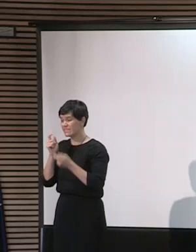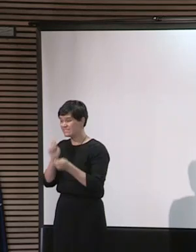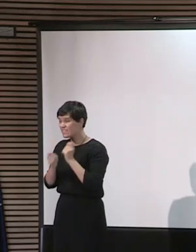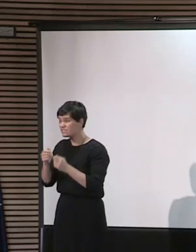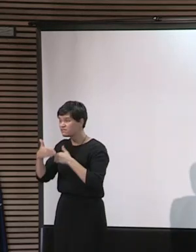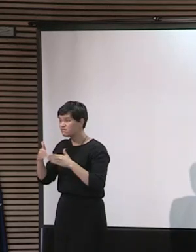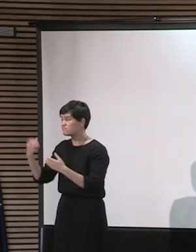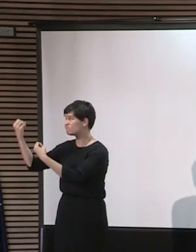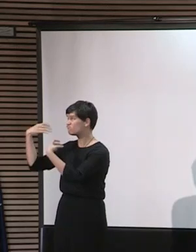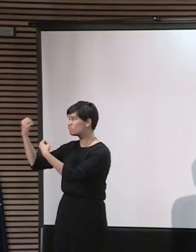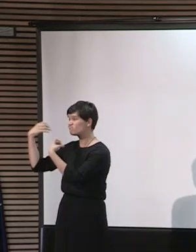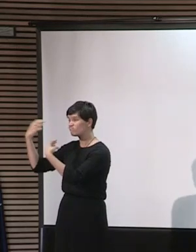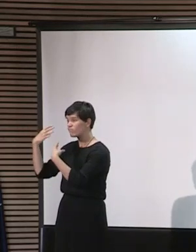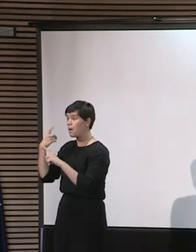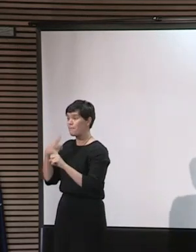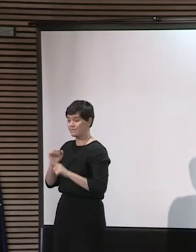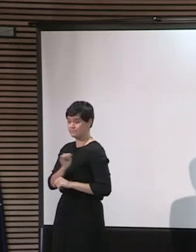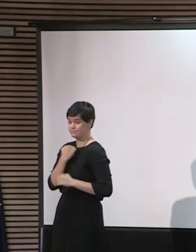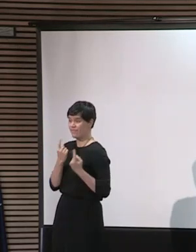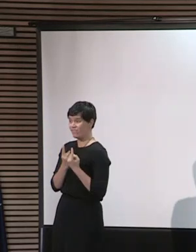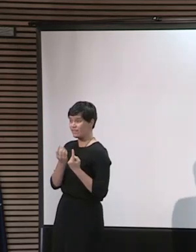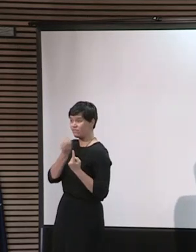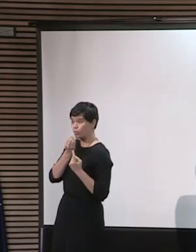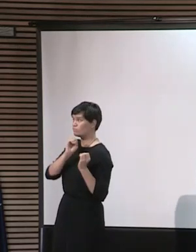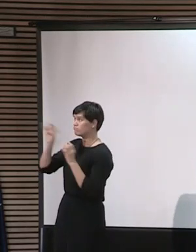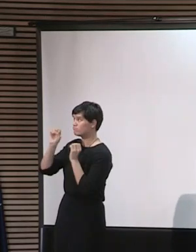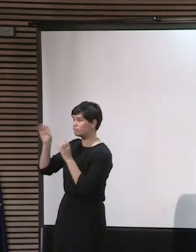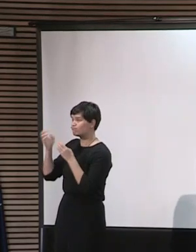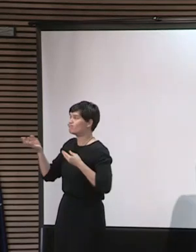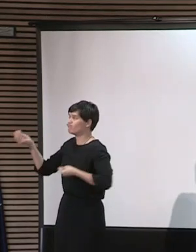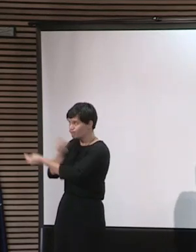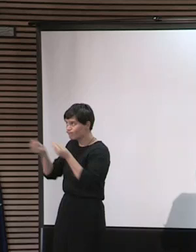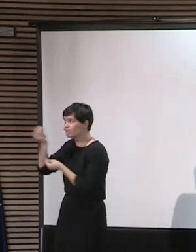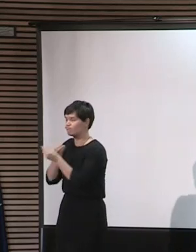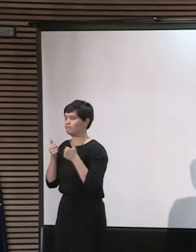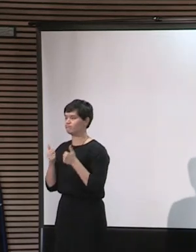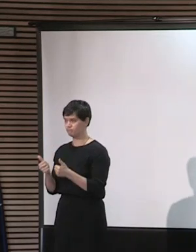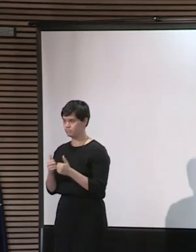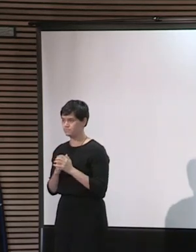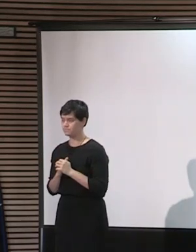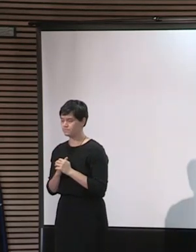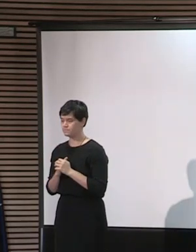to secure critical supplies such as COVID testing kits and PPE, and to ensure trade links